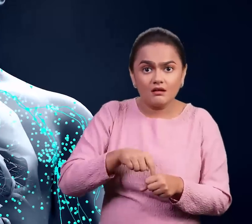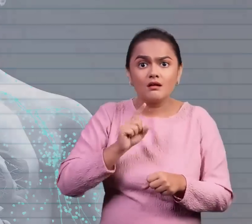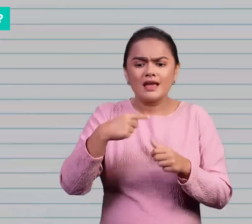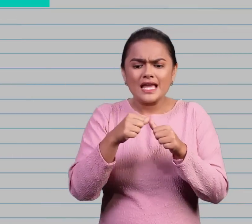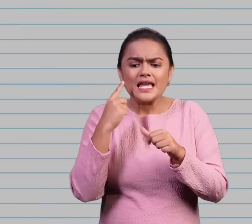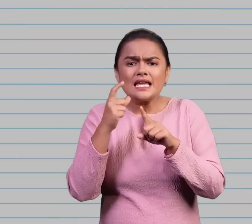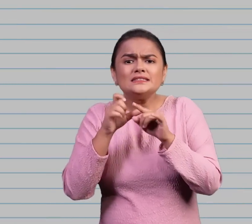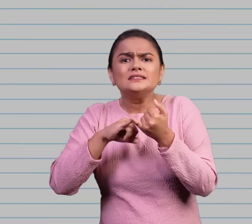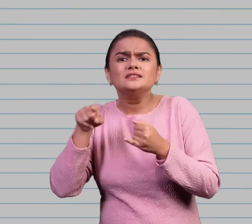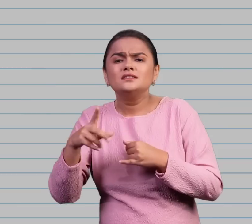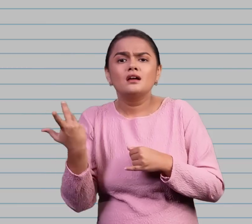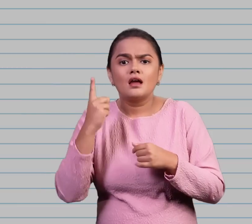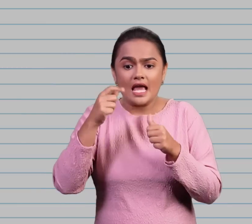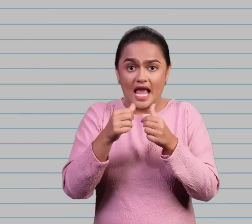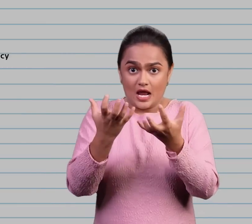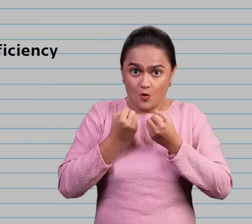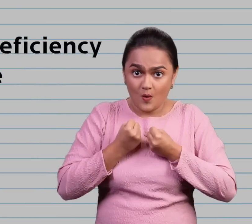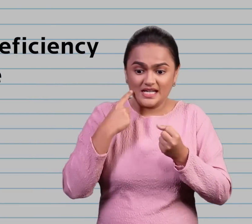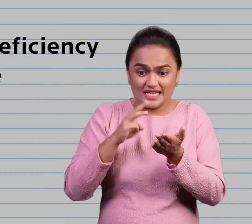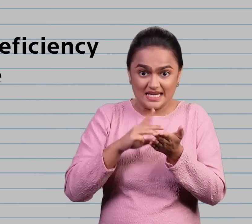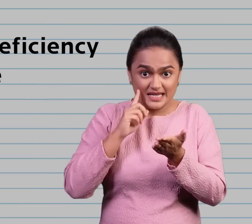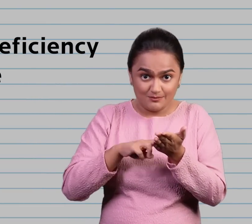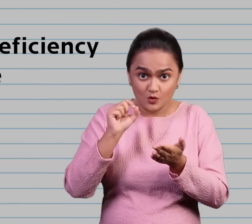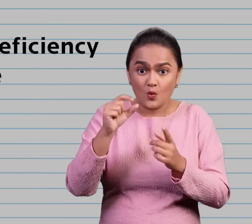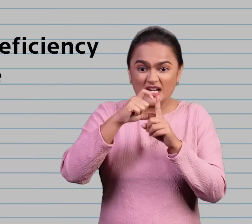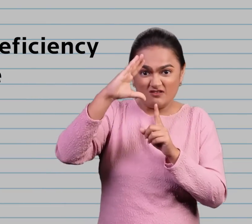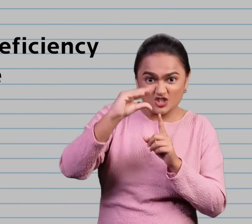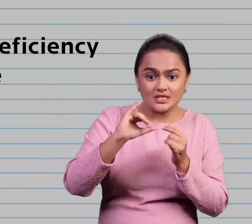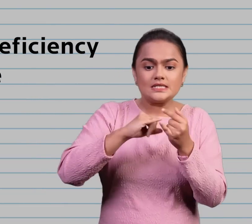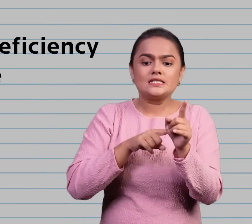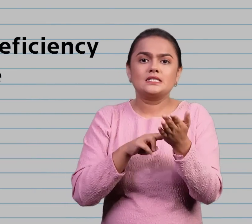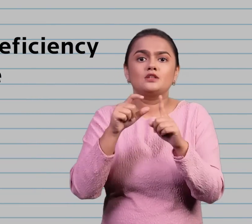AIDS is Acquired Immunodeficiency Syndrome.